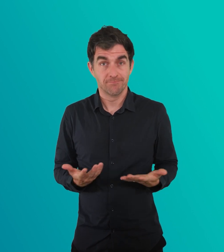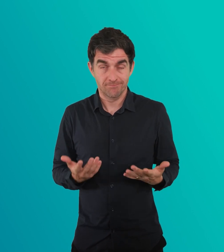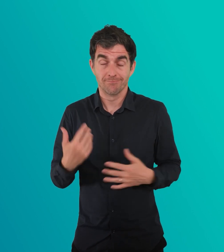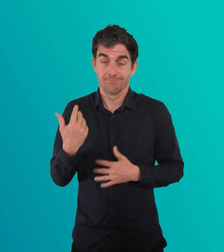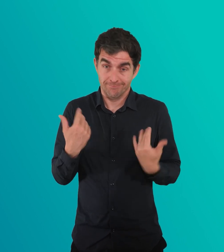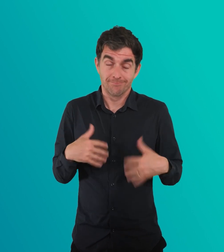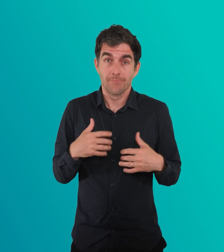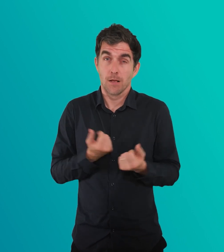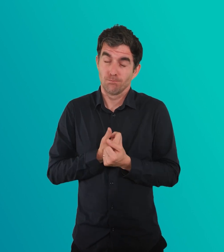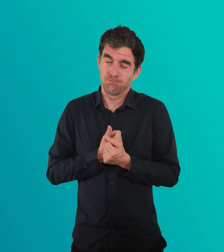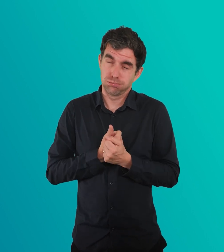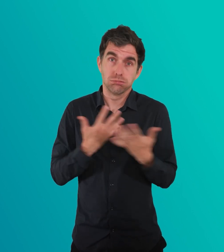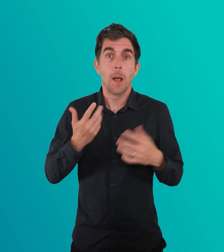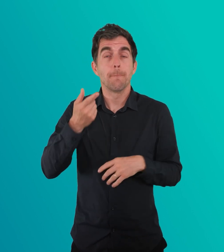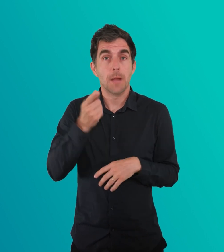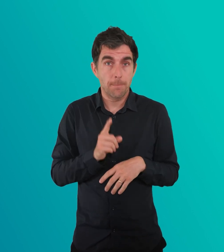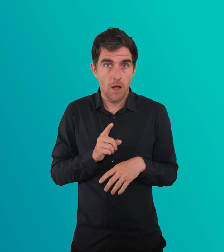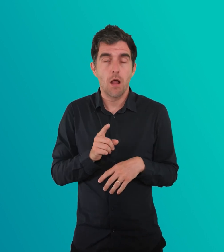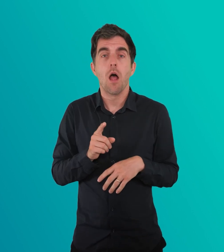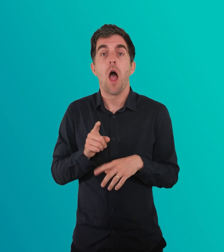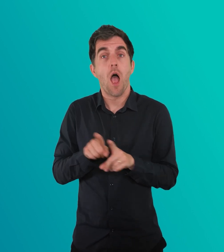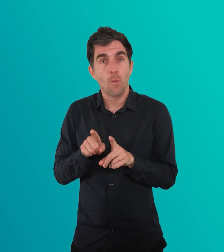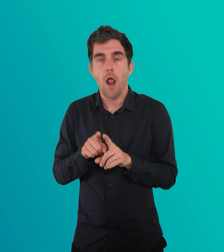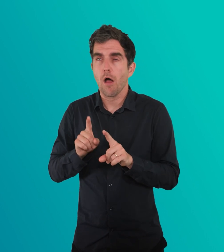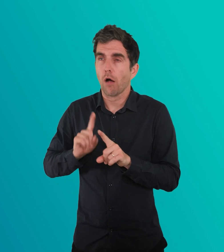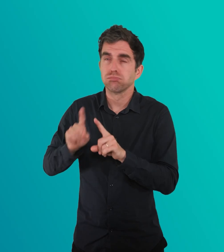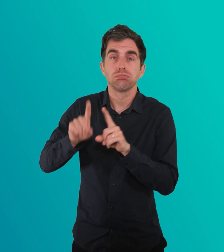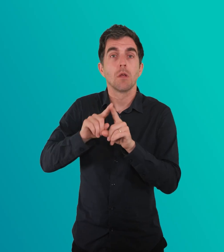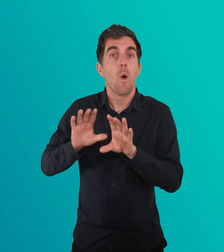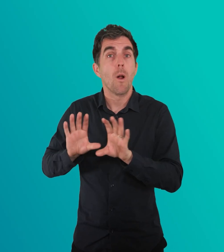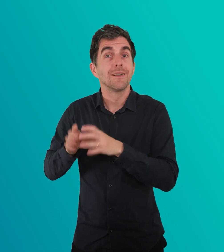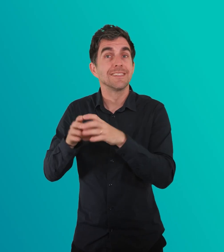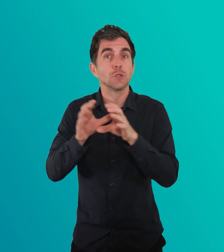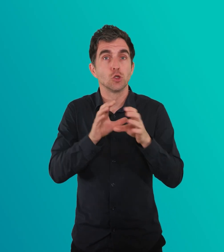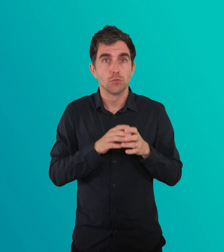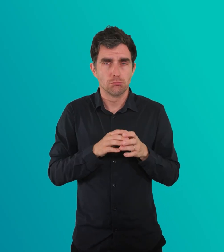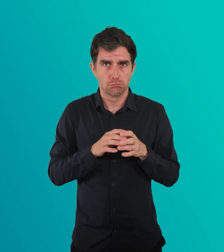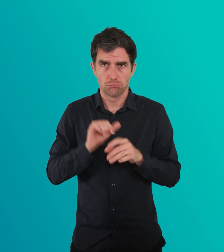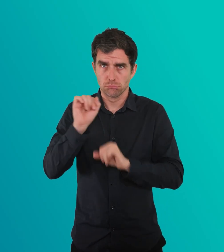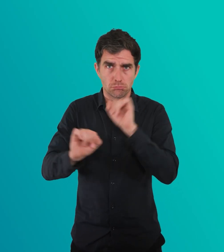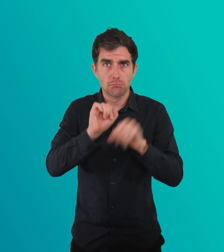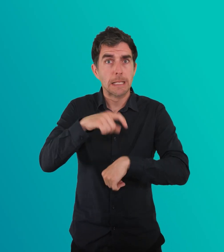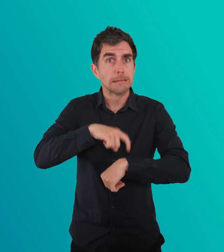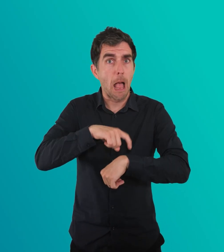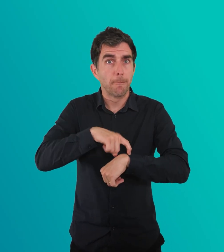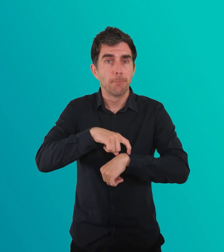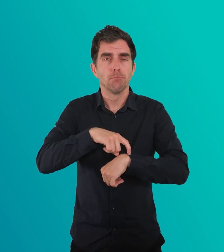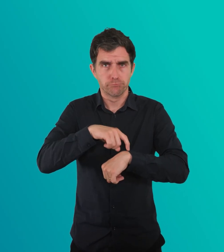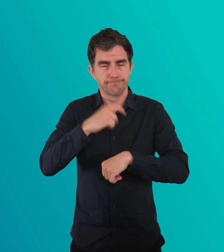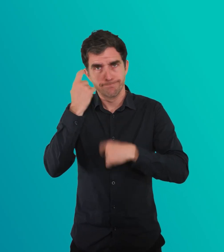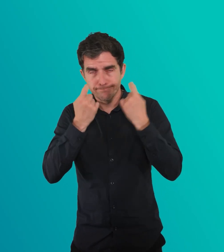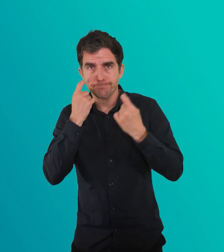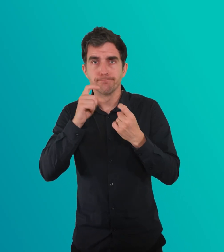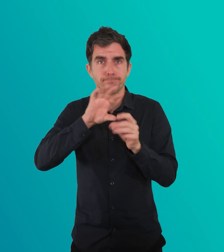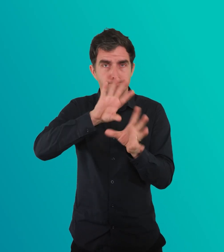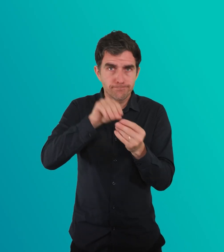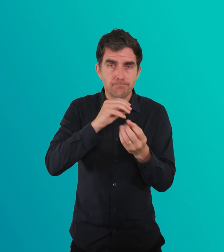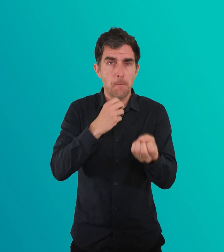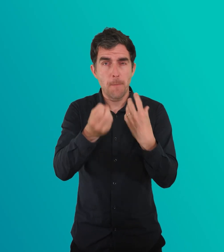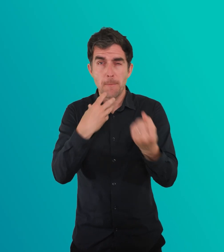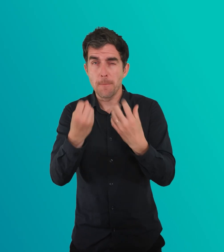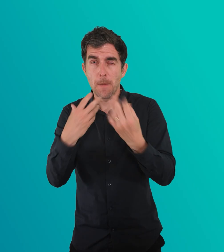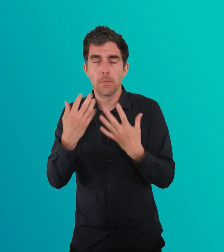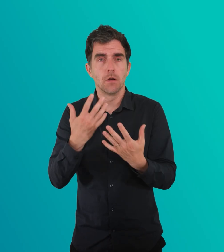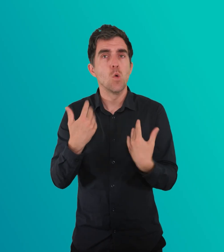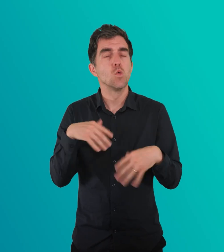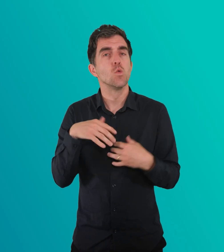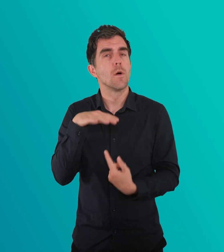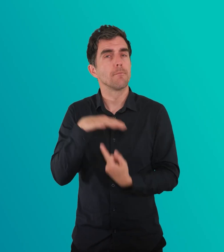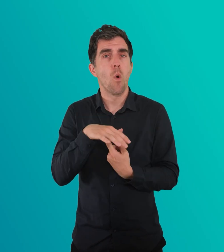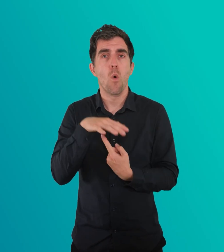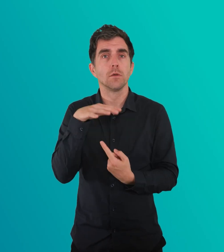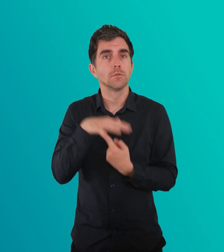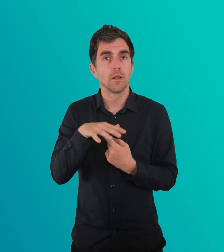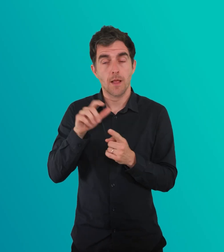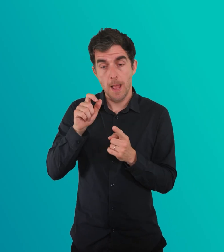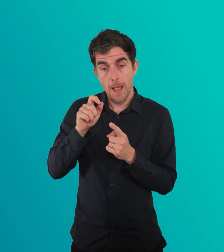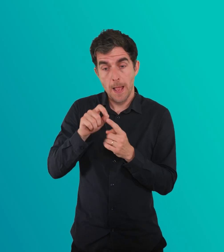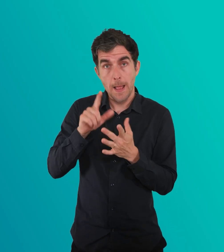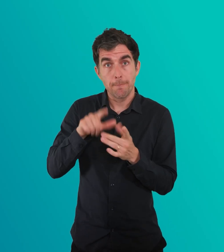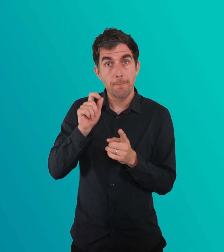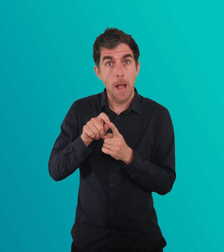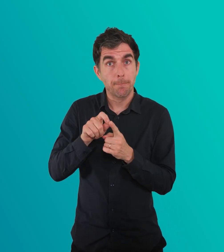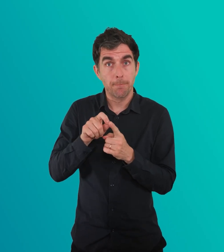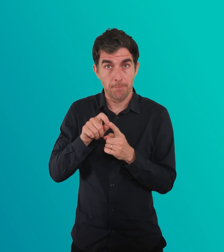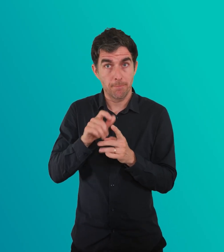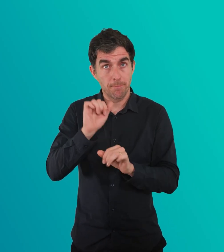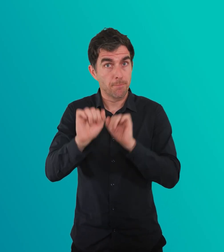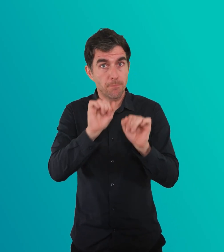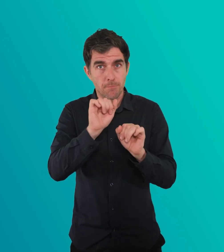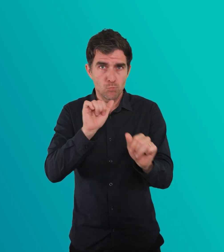The fact so many people (alongside different organisations) took the time to respond highlights the important role PIP plays